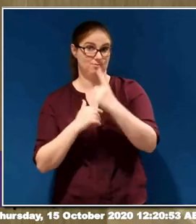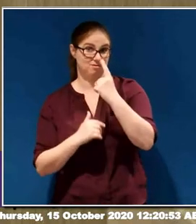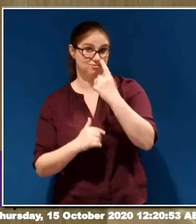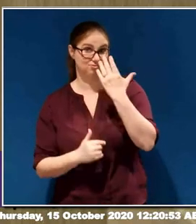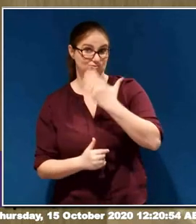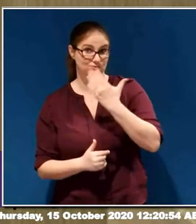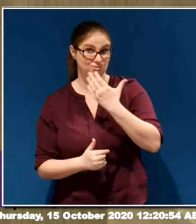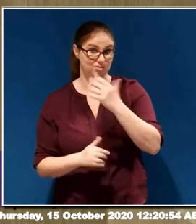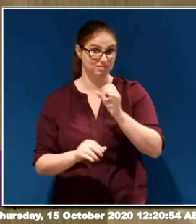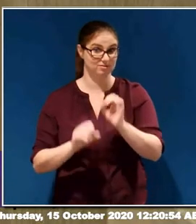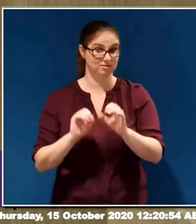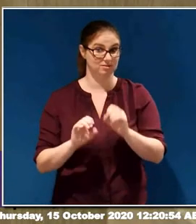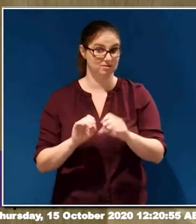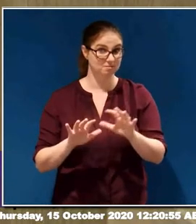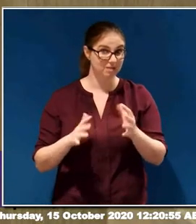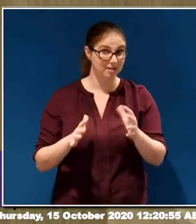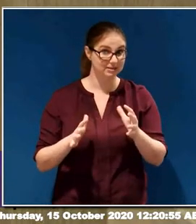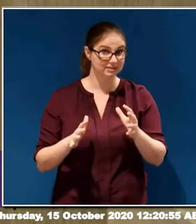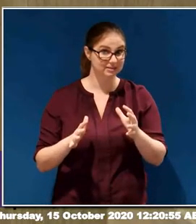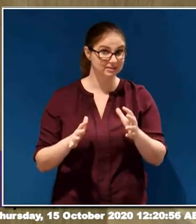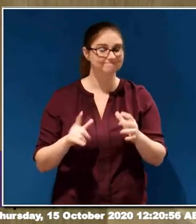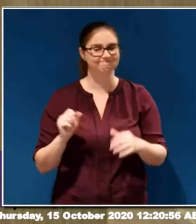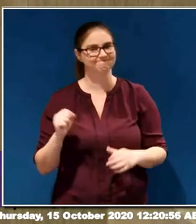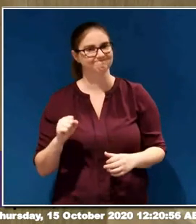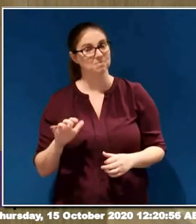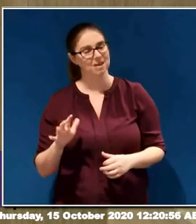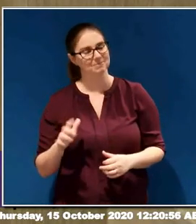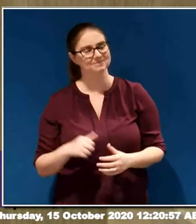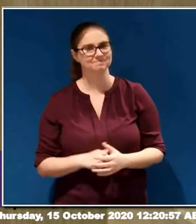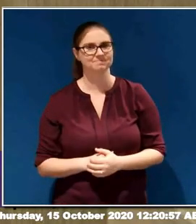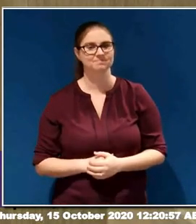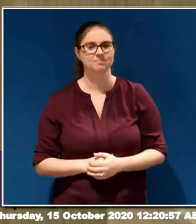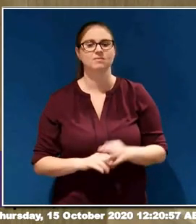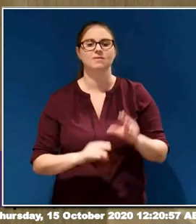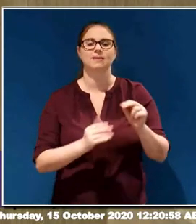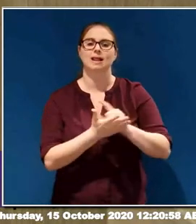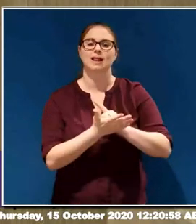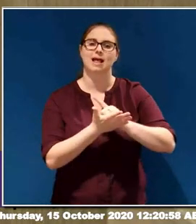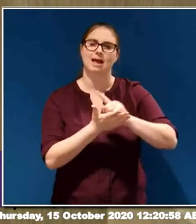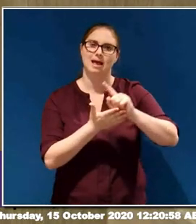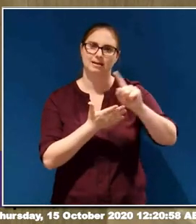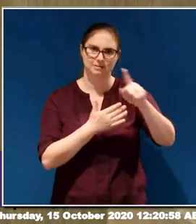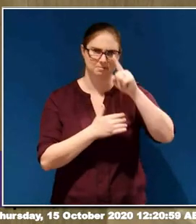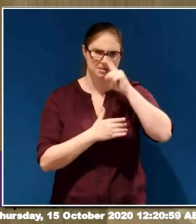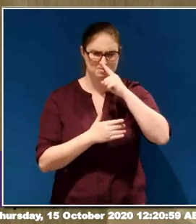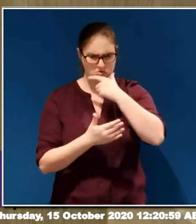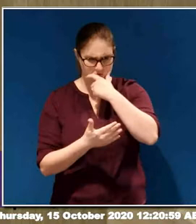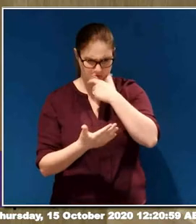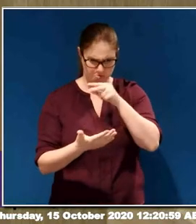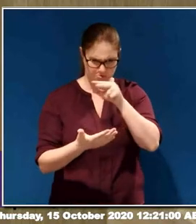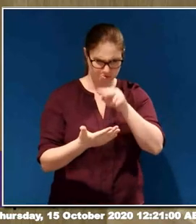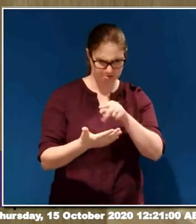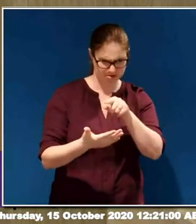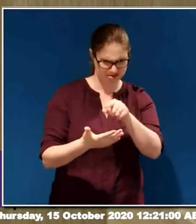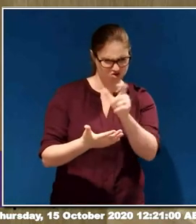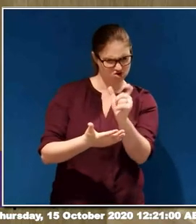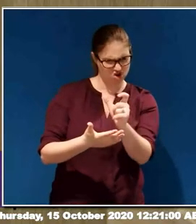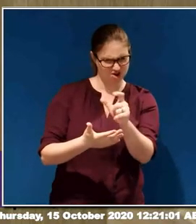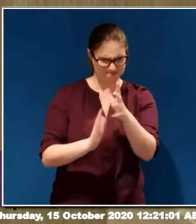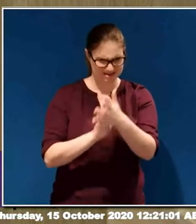And people reading that later have to discern what that terminology means? Yes. OK.